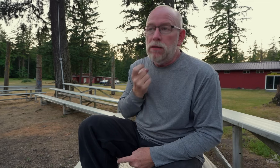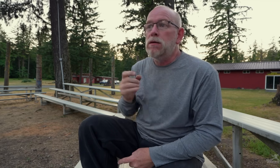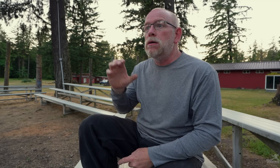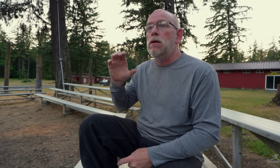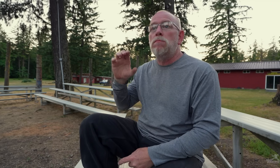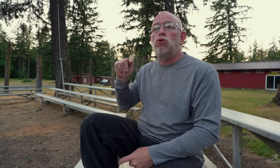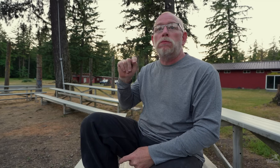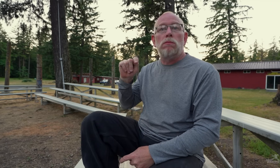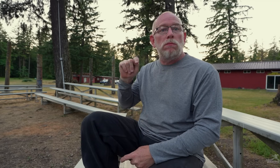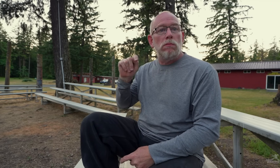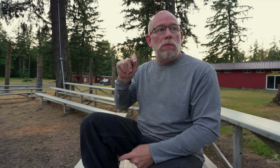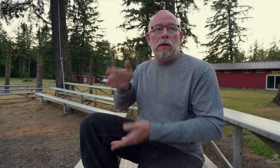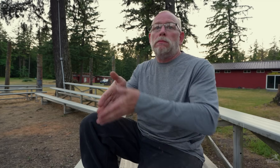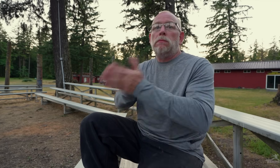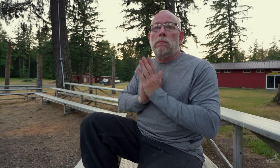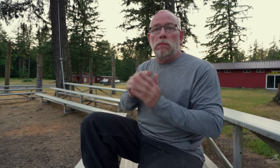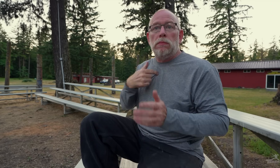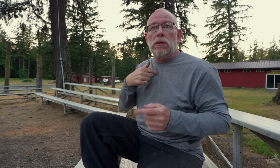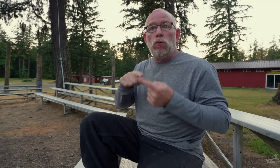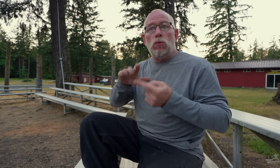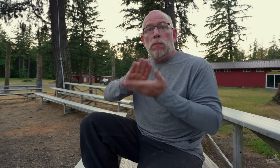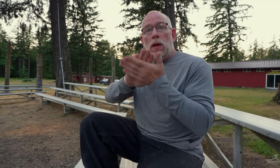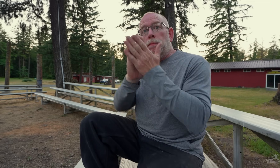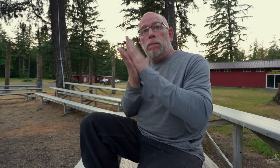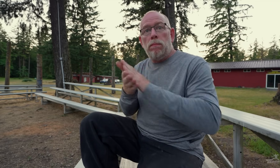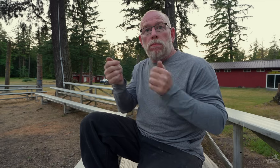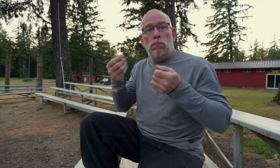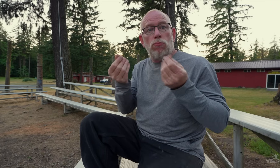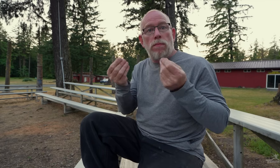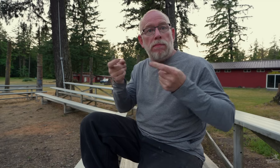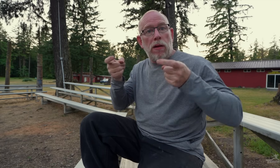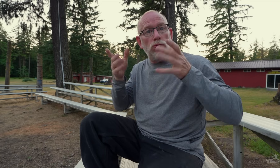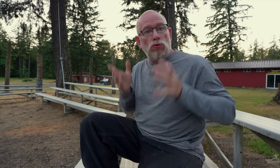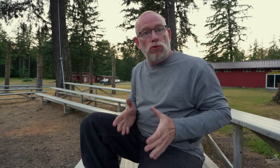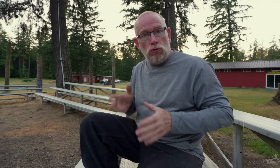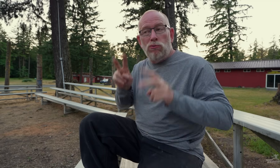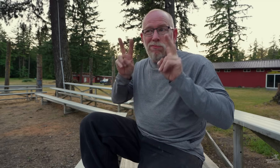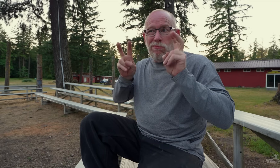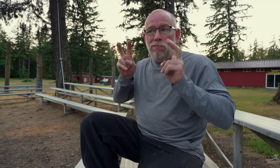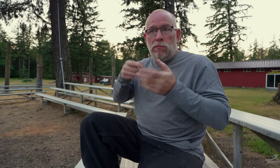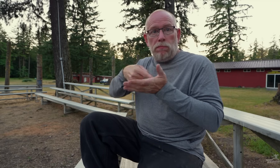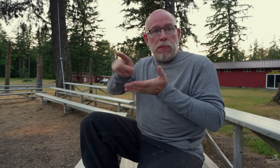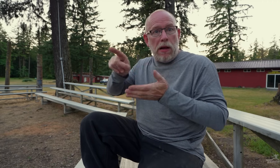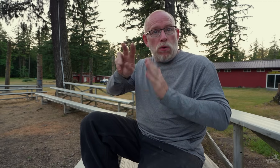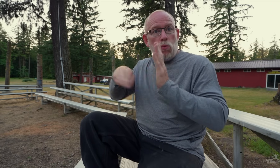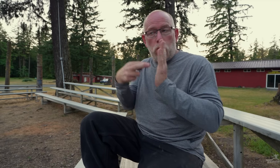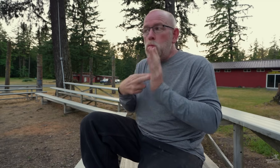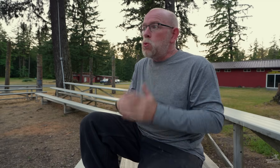Then Camp Taloali asked me to become the property manager. That’s a paid role.